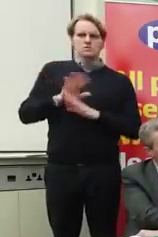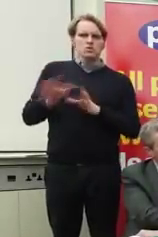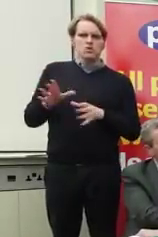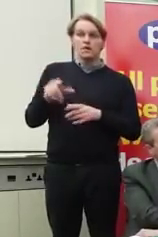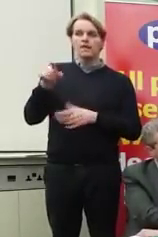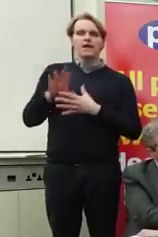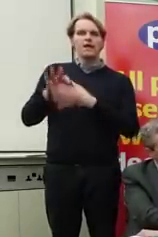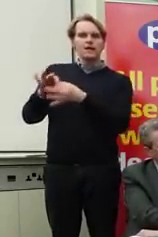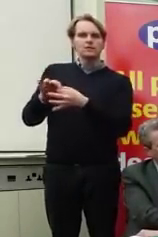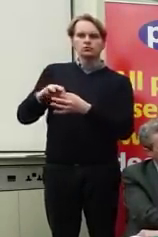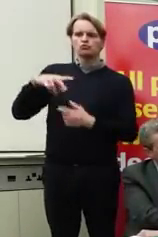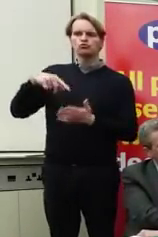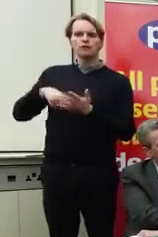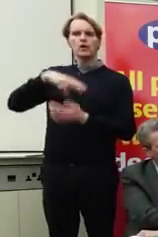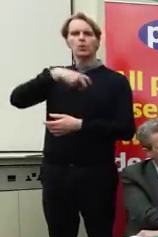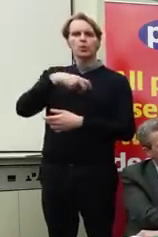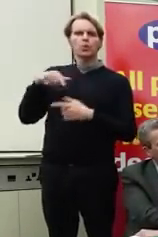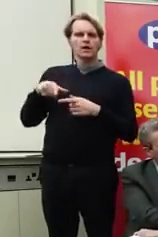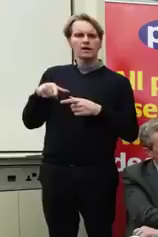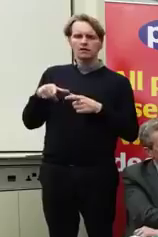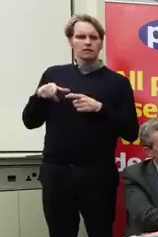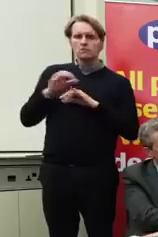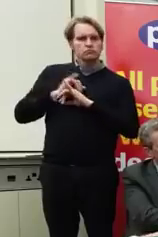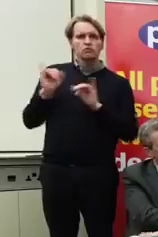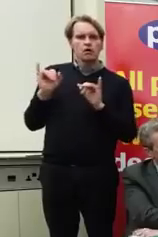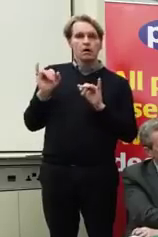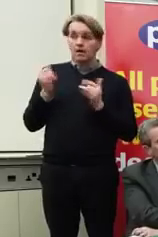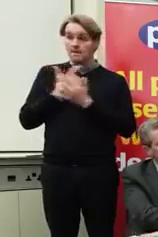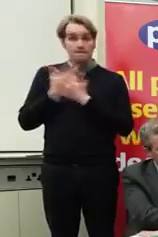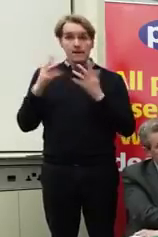a trade union background. A lot of people lost their livelihoods over that